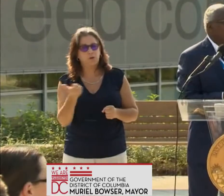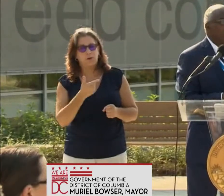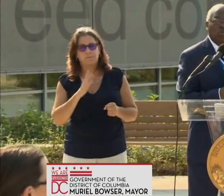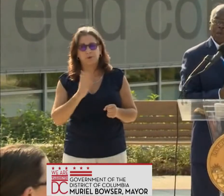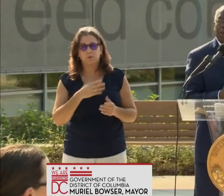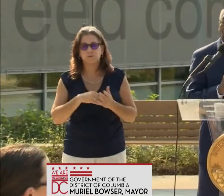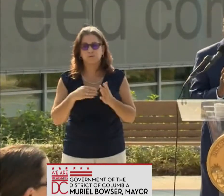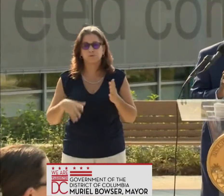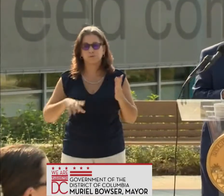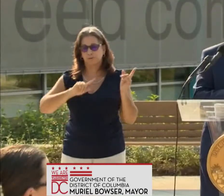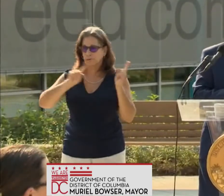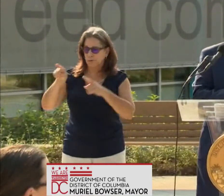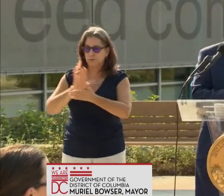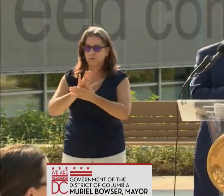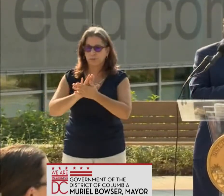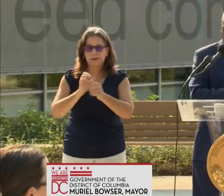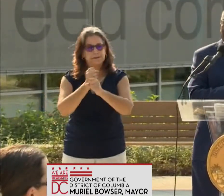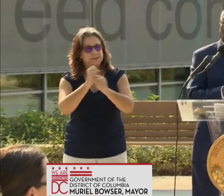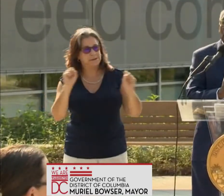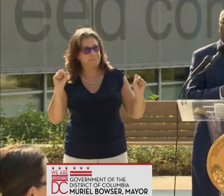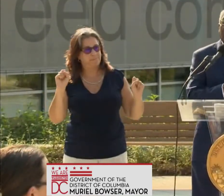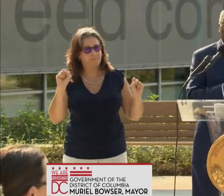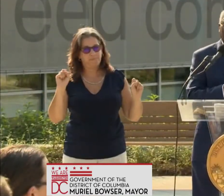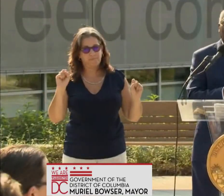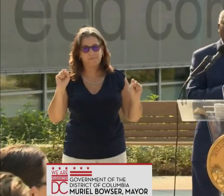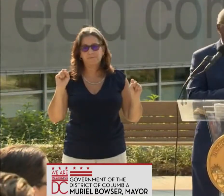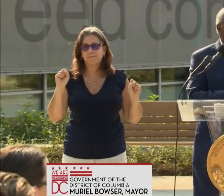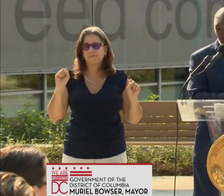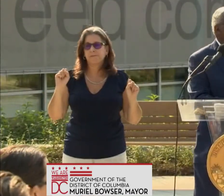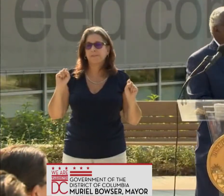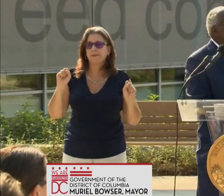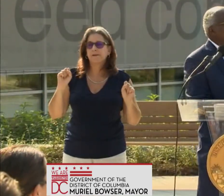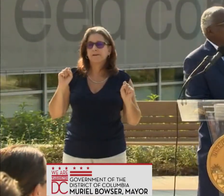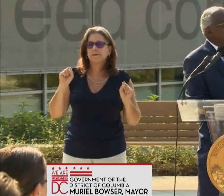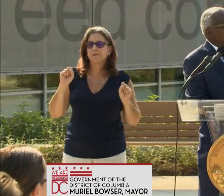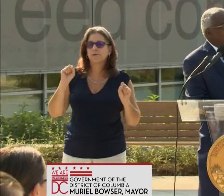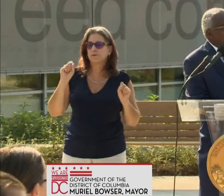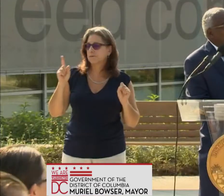that Murray Reid is also part and parcel of our safety patrol program so job Eric